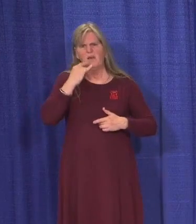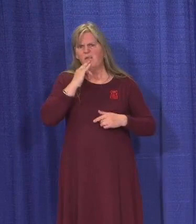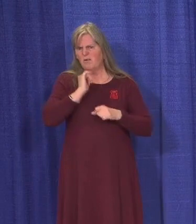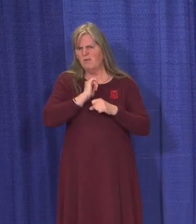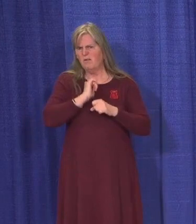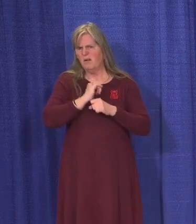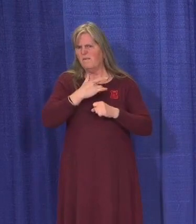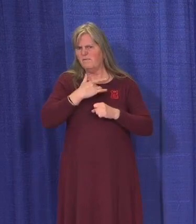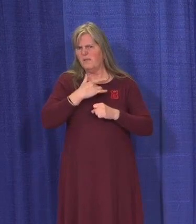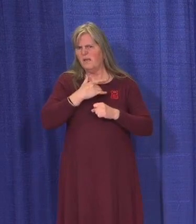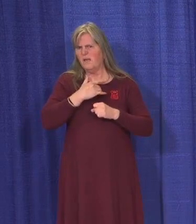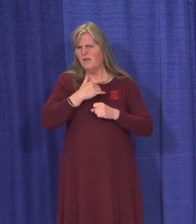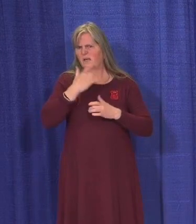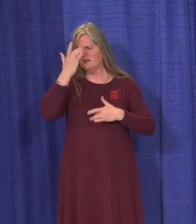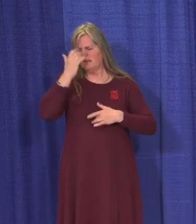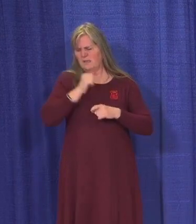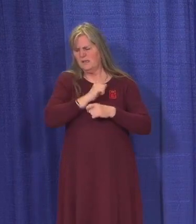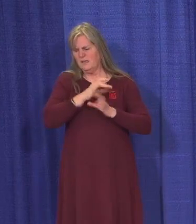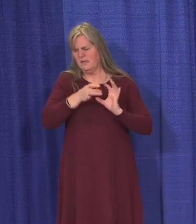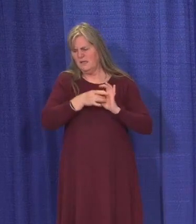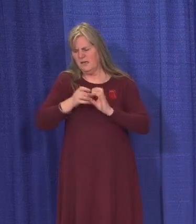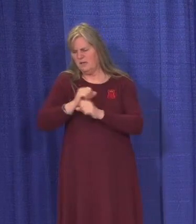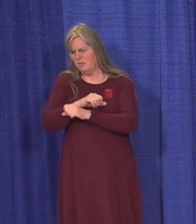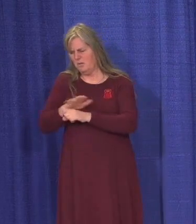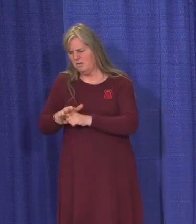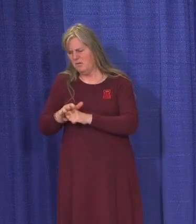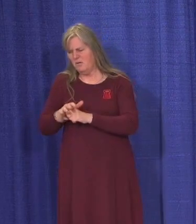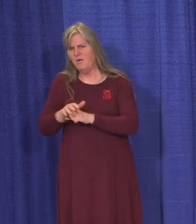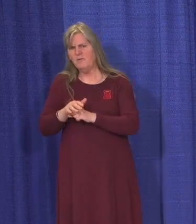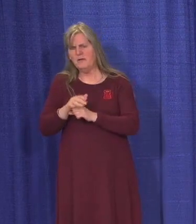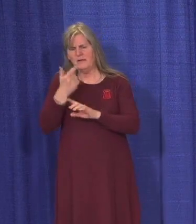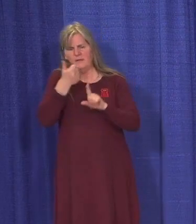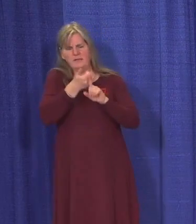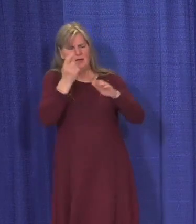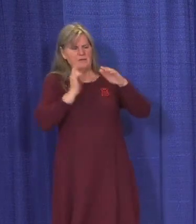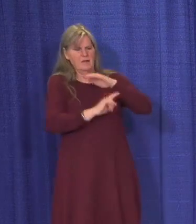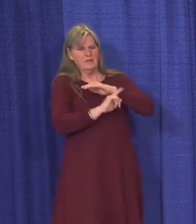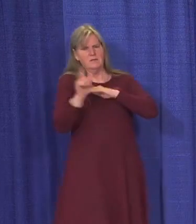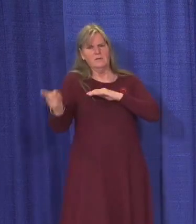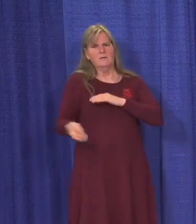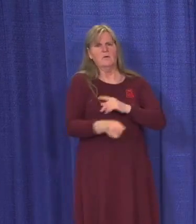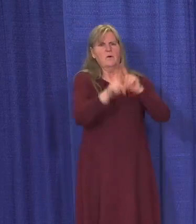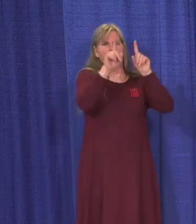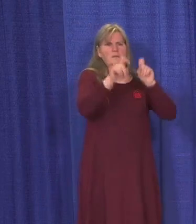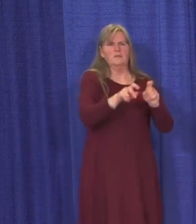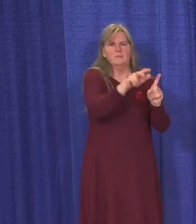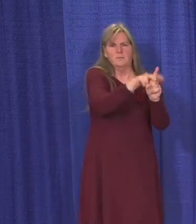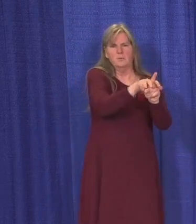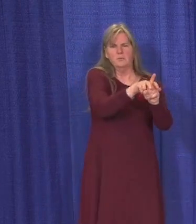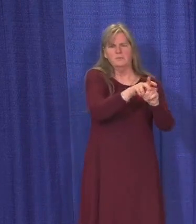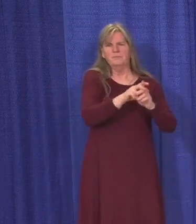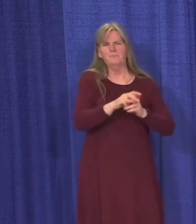around. In addition although not required to self isolate you